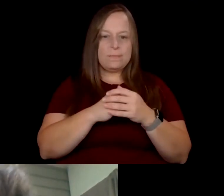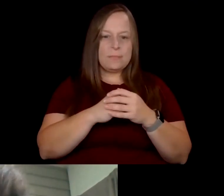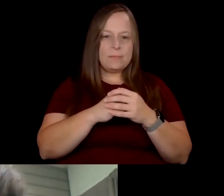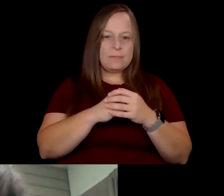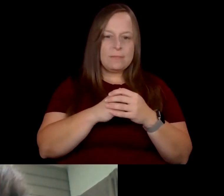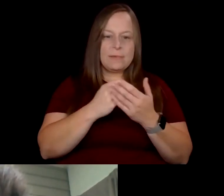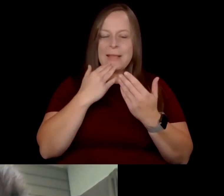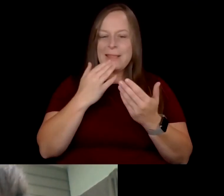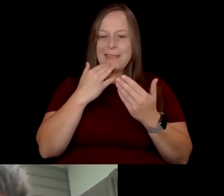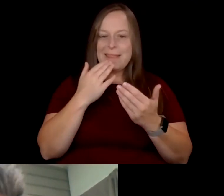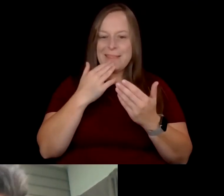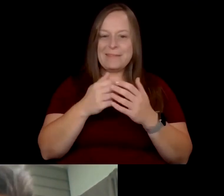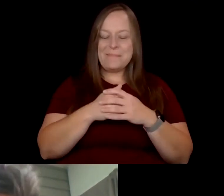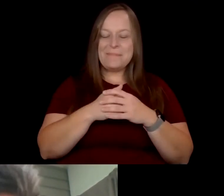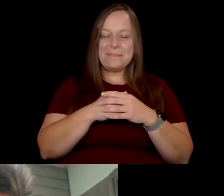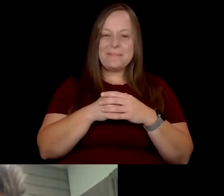So those are all available on our website.